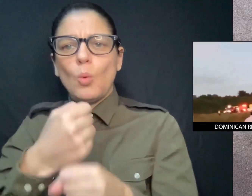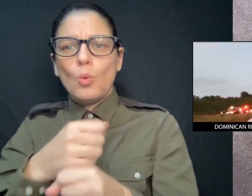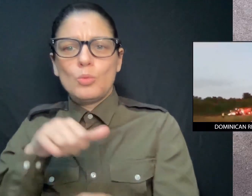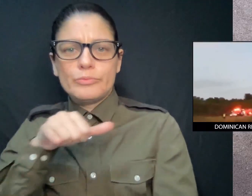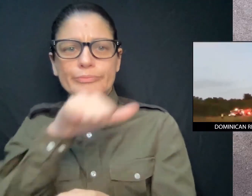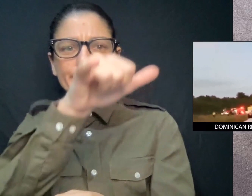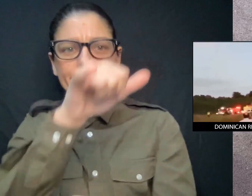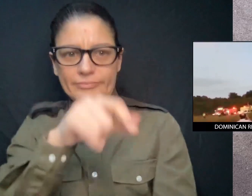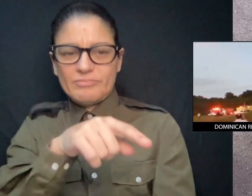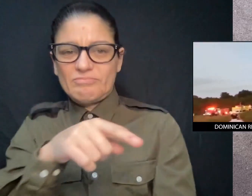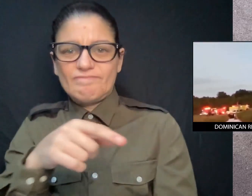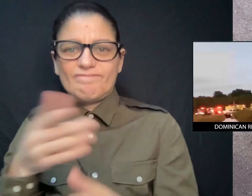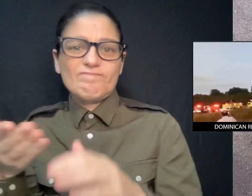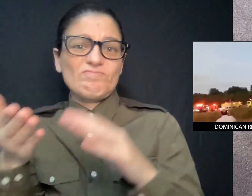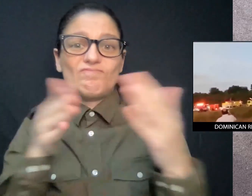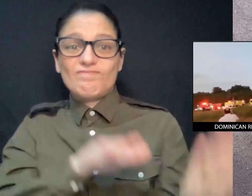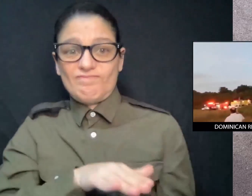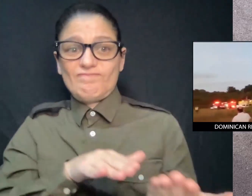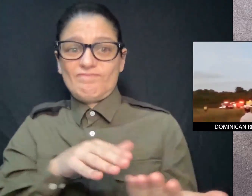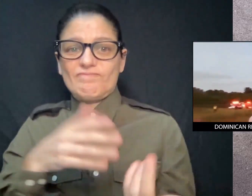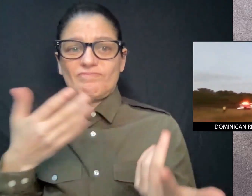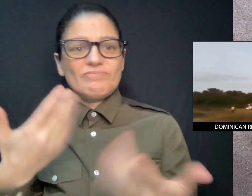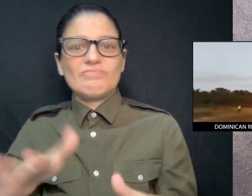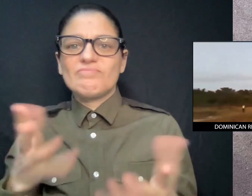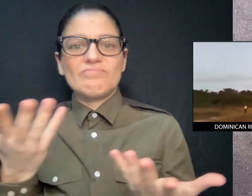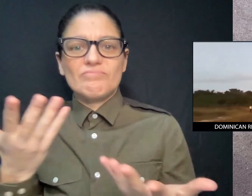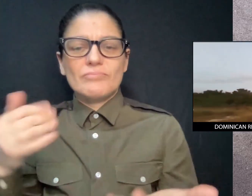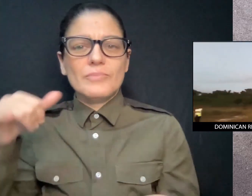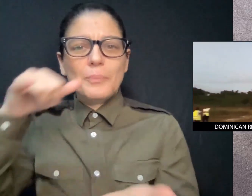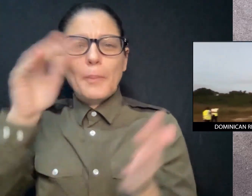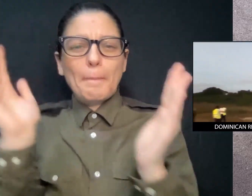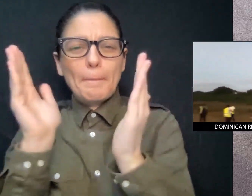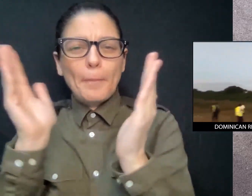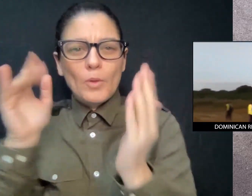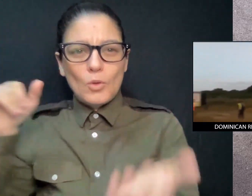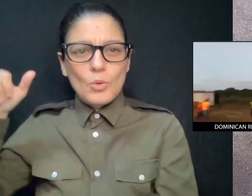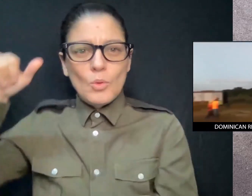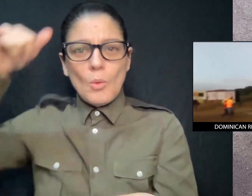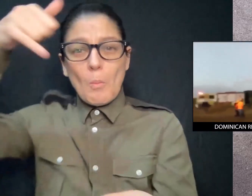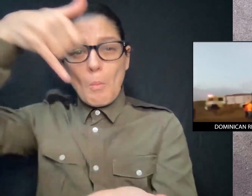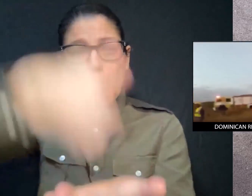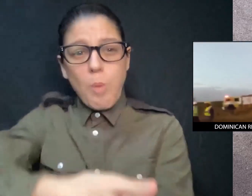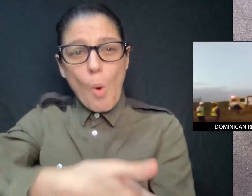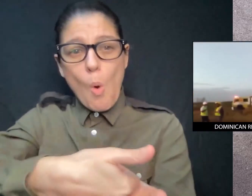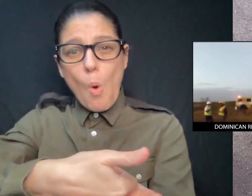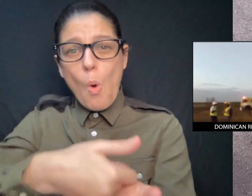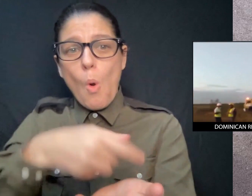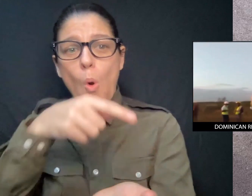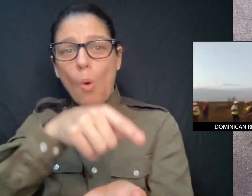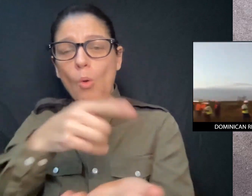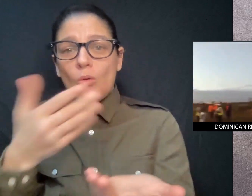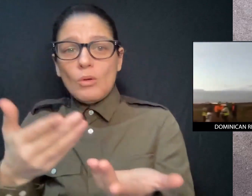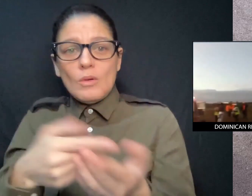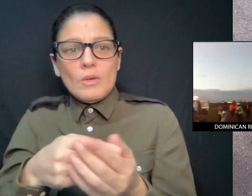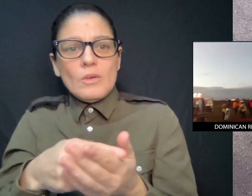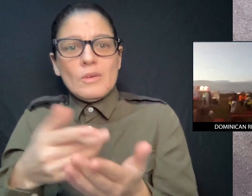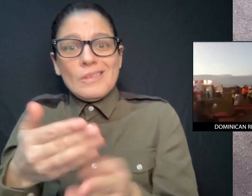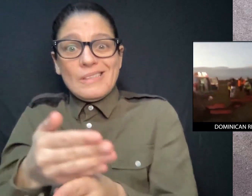in the Dominican Republic seven passengers and two crew members were killed after their private plane